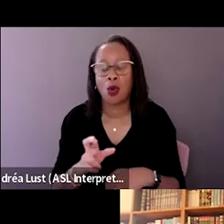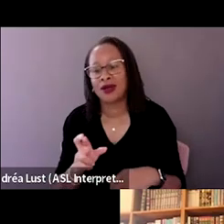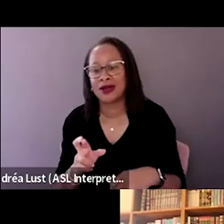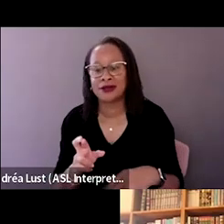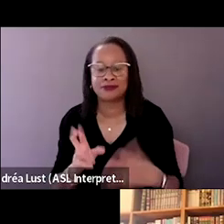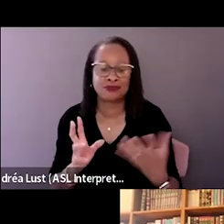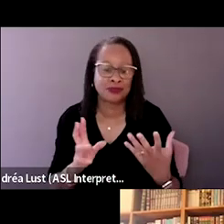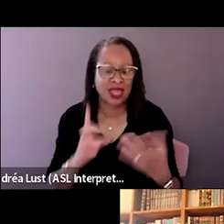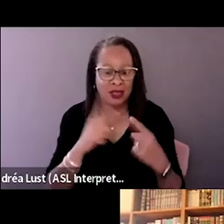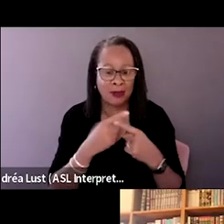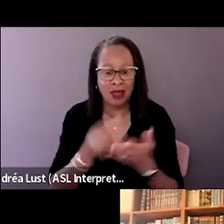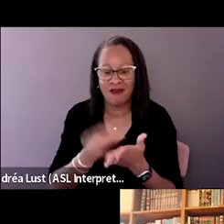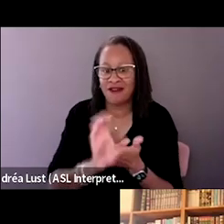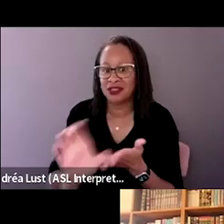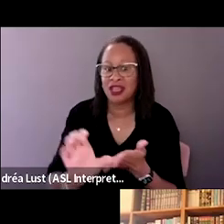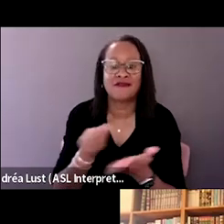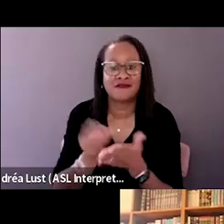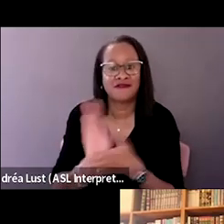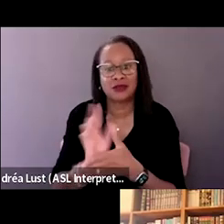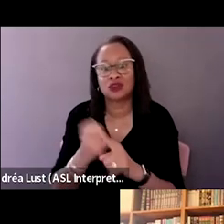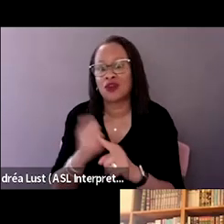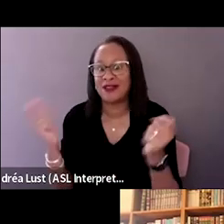films from a festival point of view, or distribute films